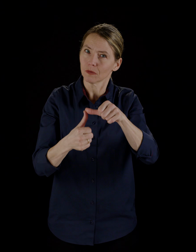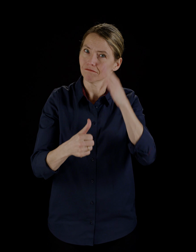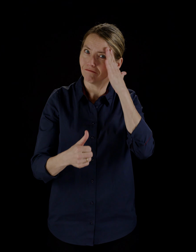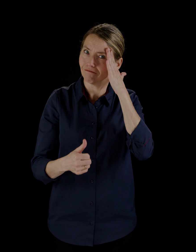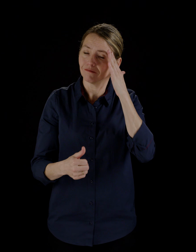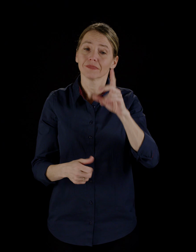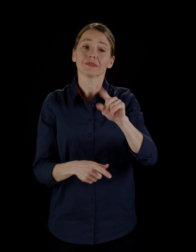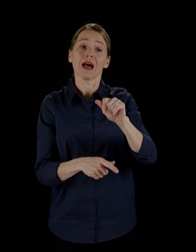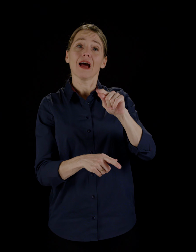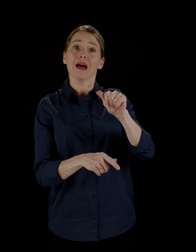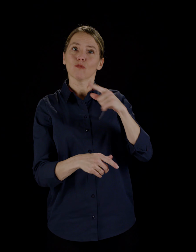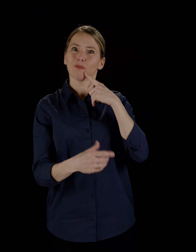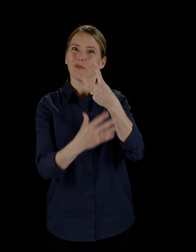downloaded and uploaded.